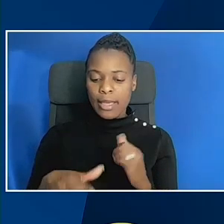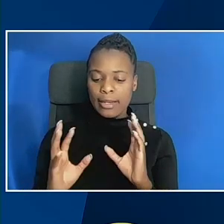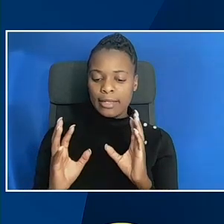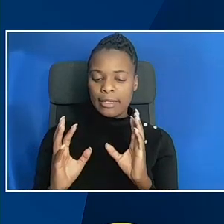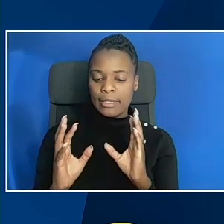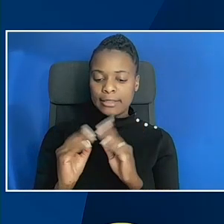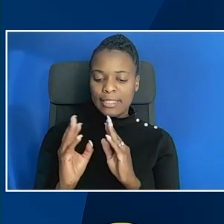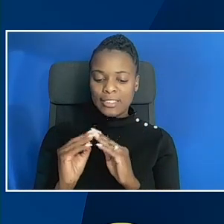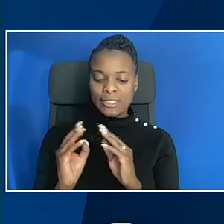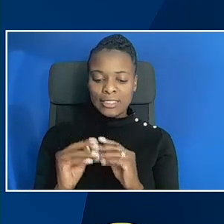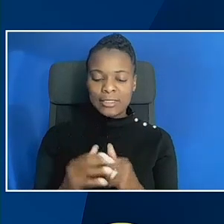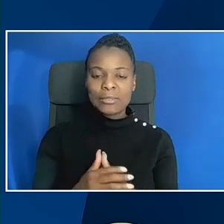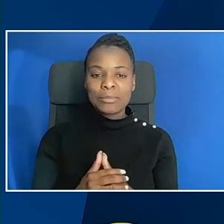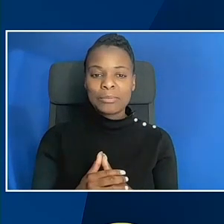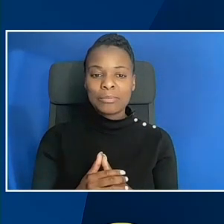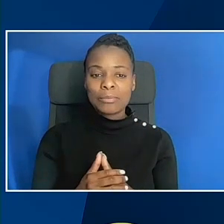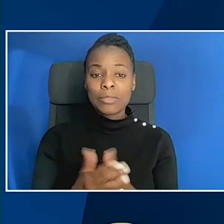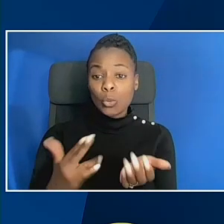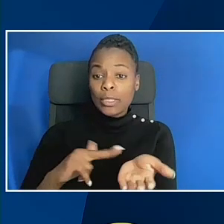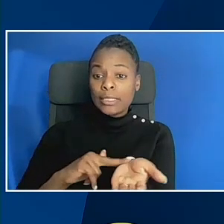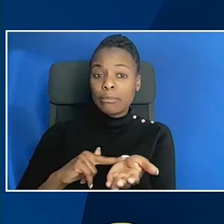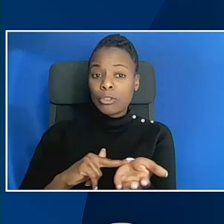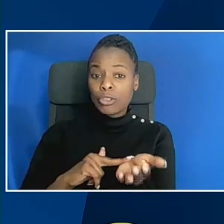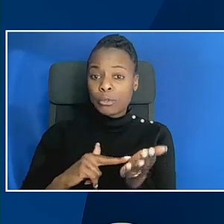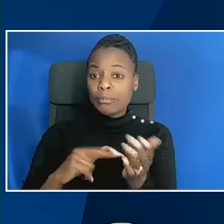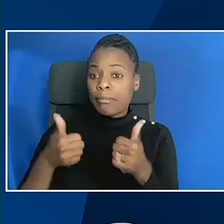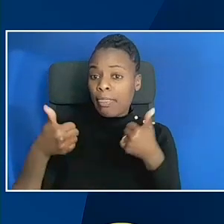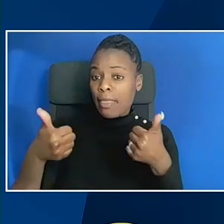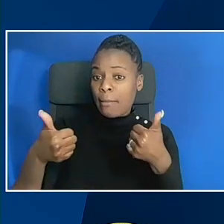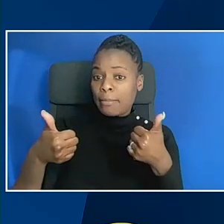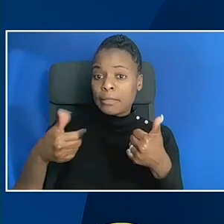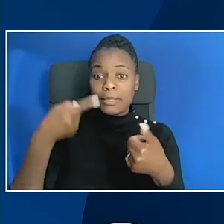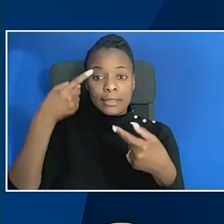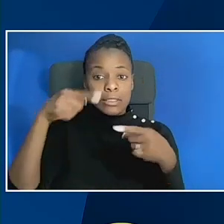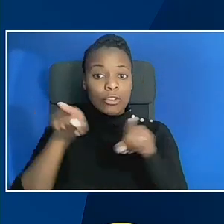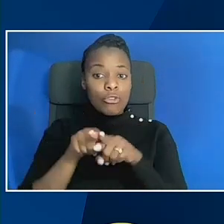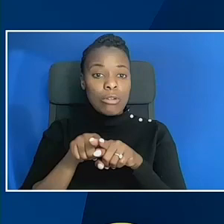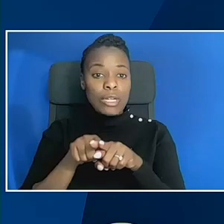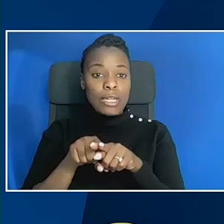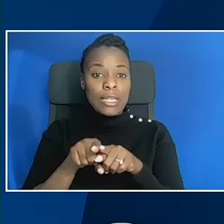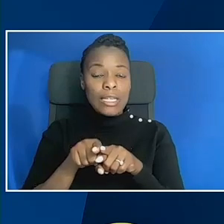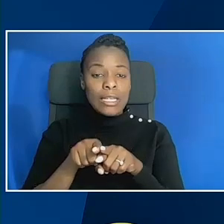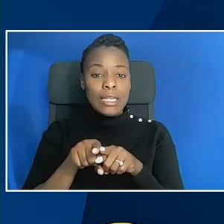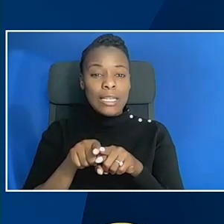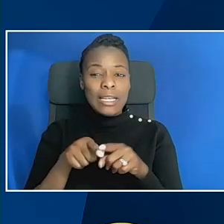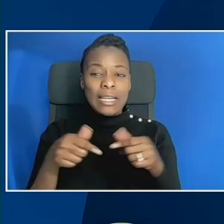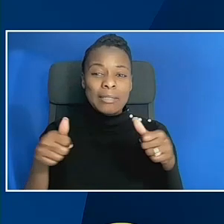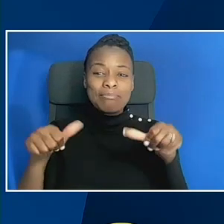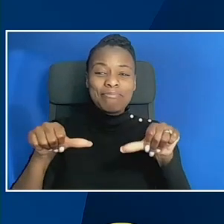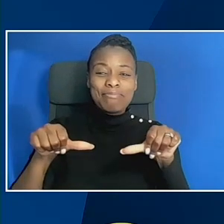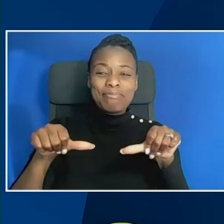checks, the thumbs is we can agree. The middle thumb is we can live with it